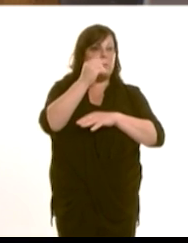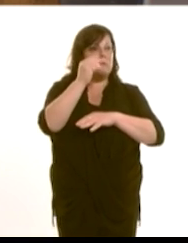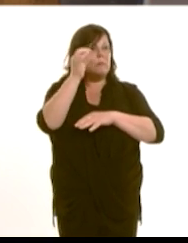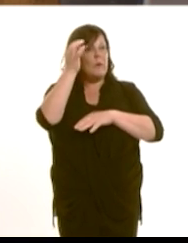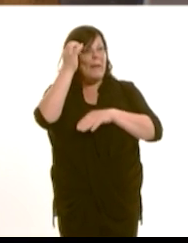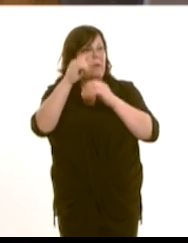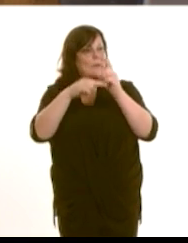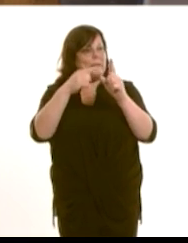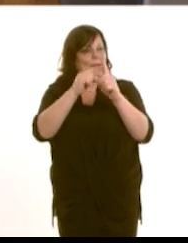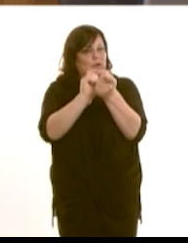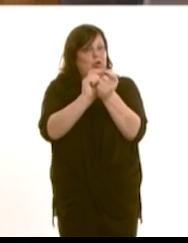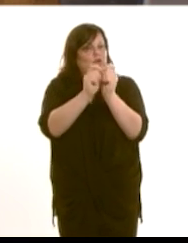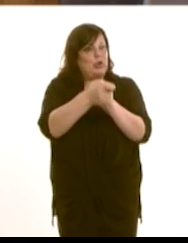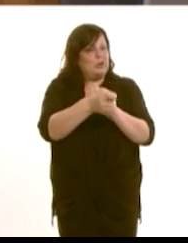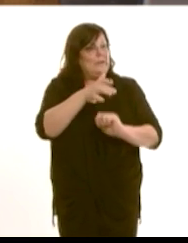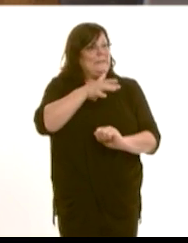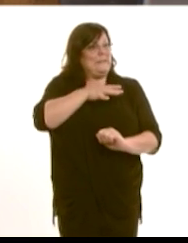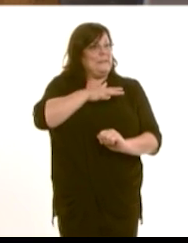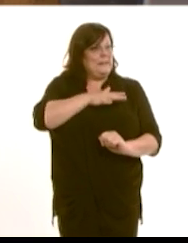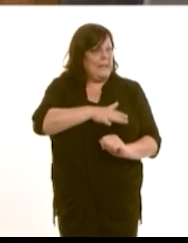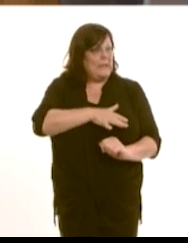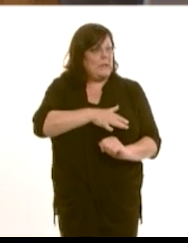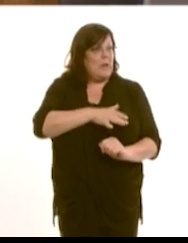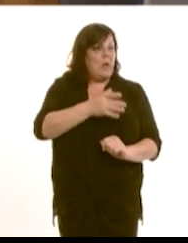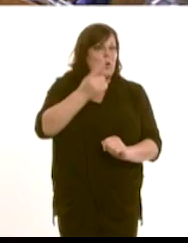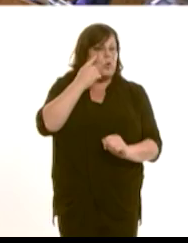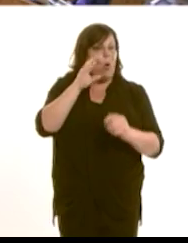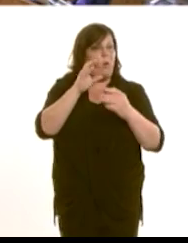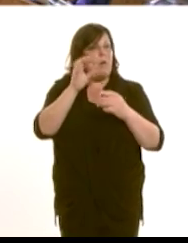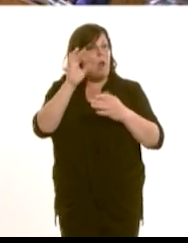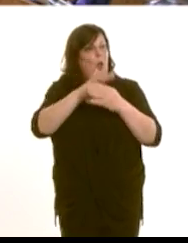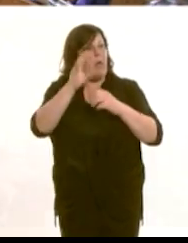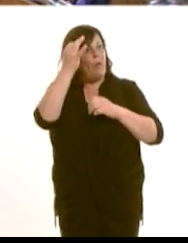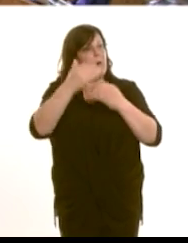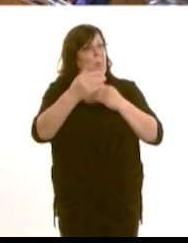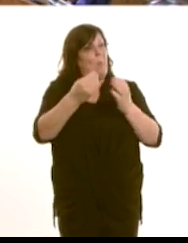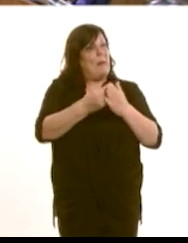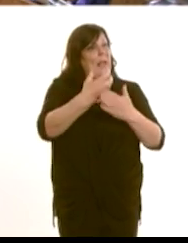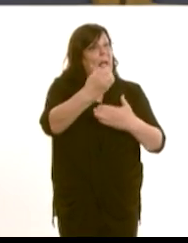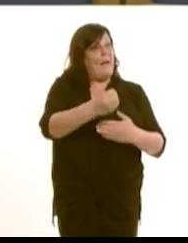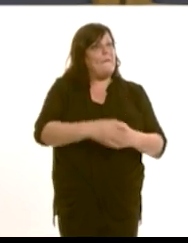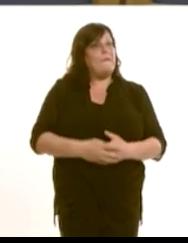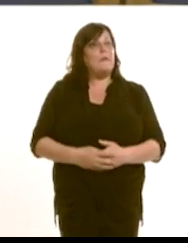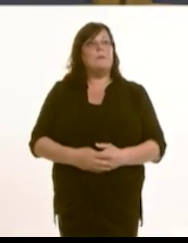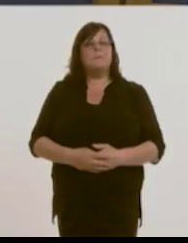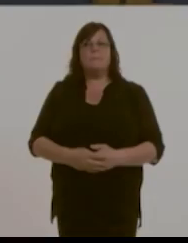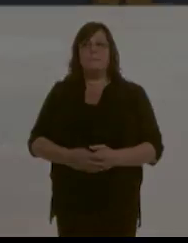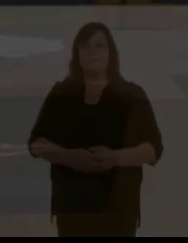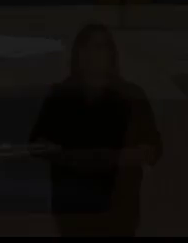be a more effective method of funding local authorities. Y Llywydd / The Presiding Officer: Thank you, First Minister.